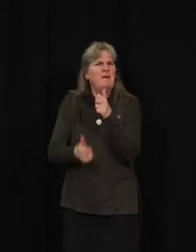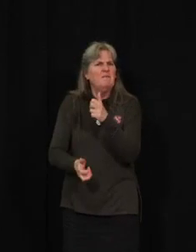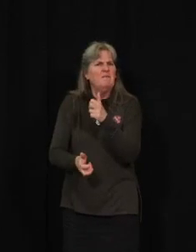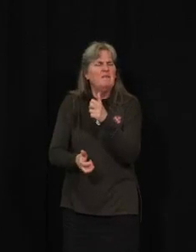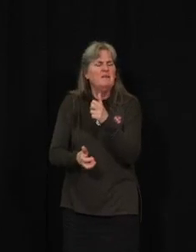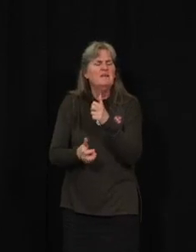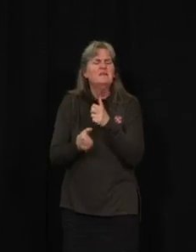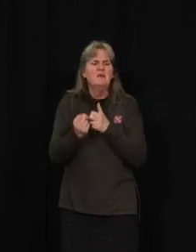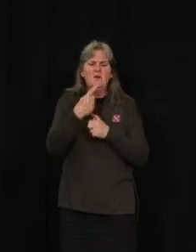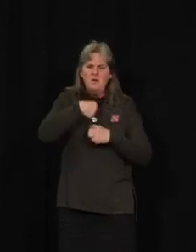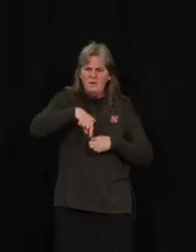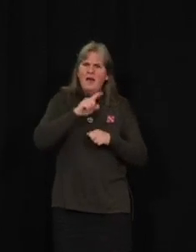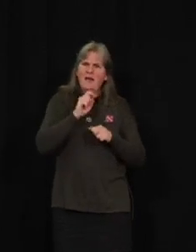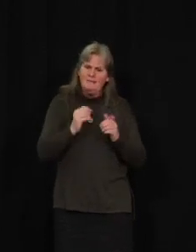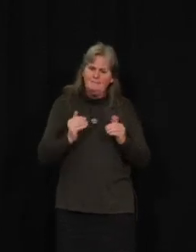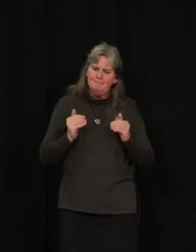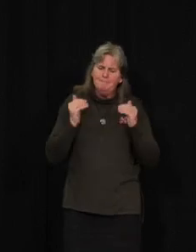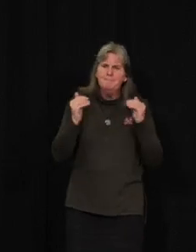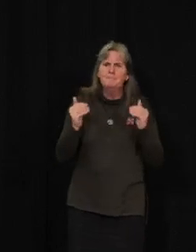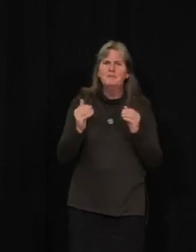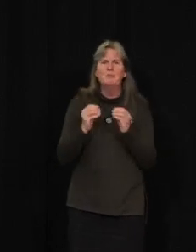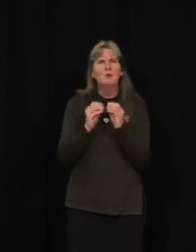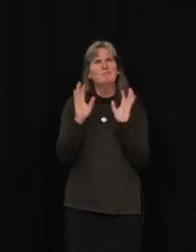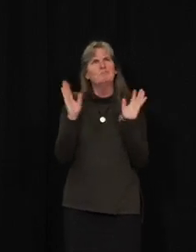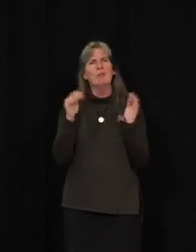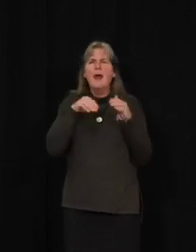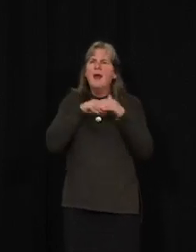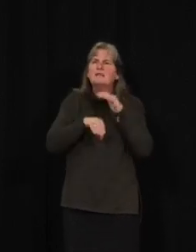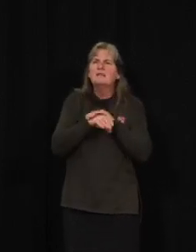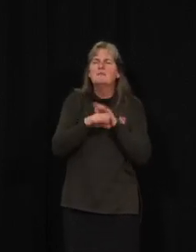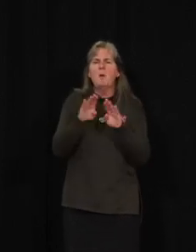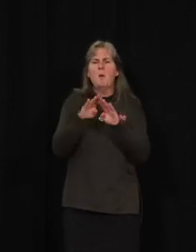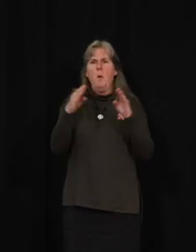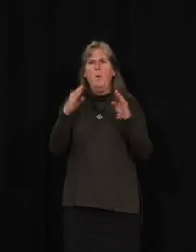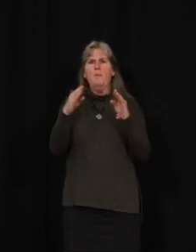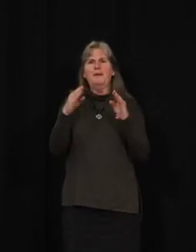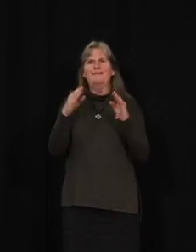accessible and open society, as much as we can afford to, while